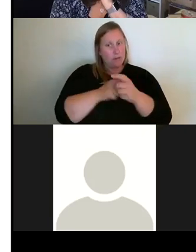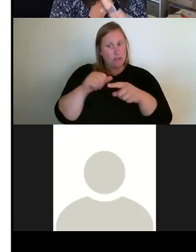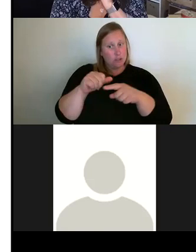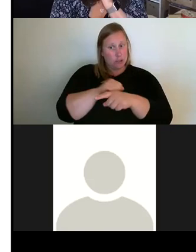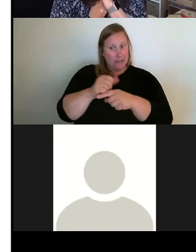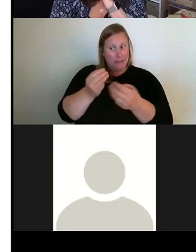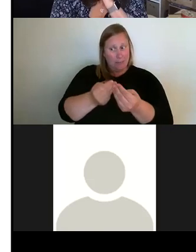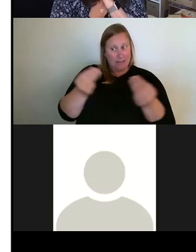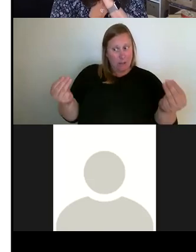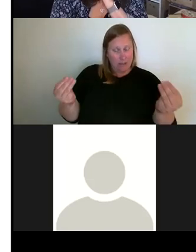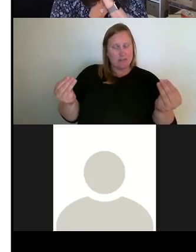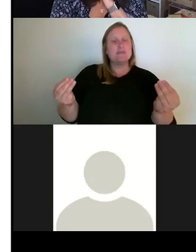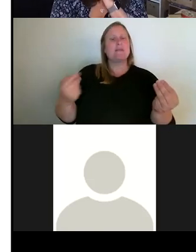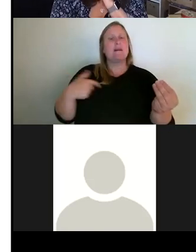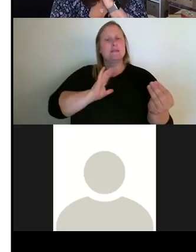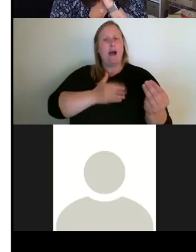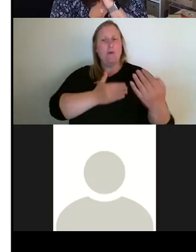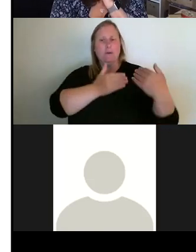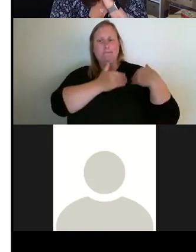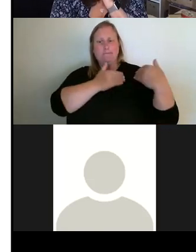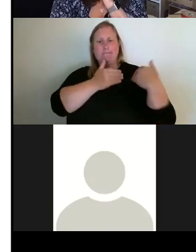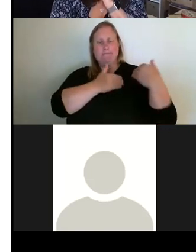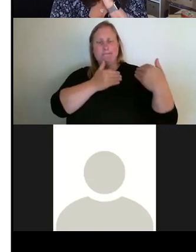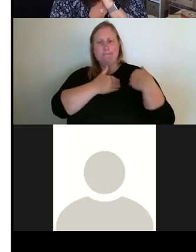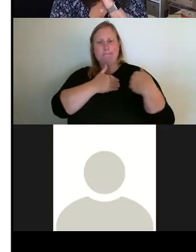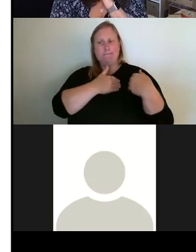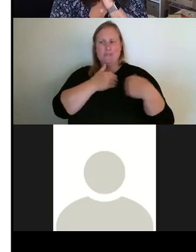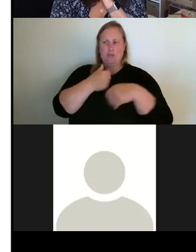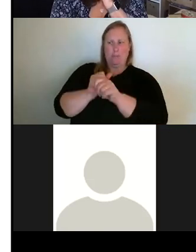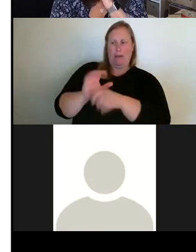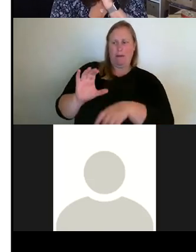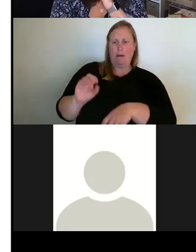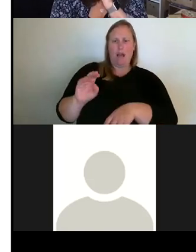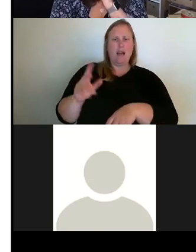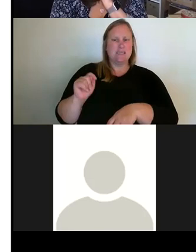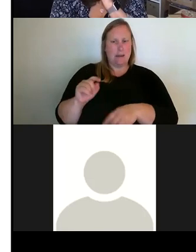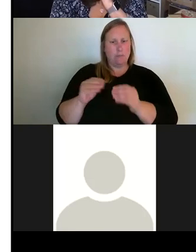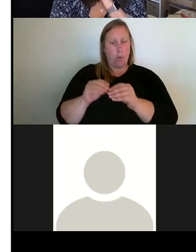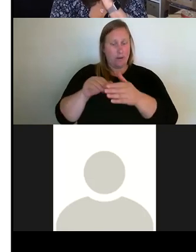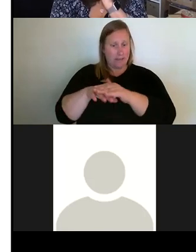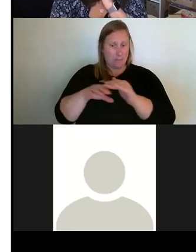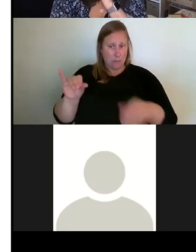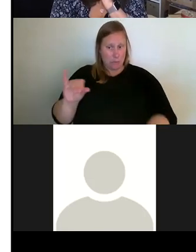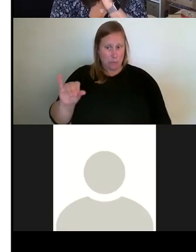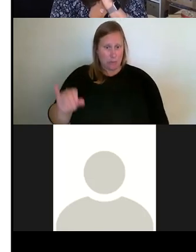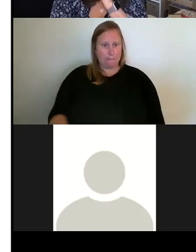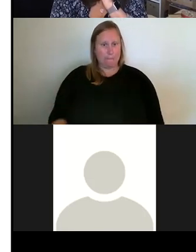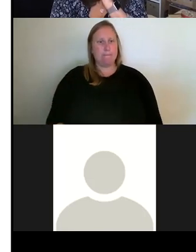us have a role to play in making content more accessible. We are going to go to the next slide, but before